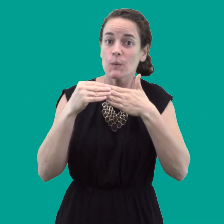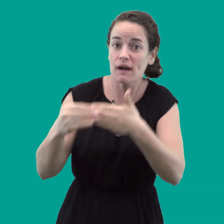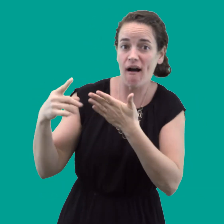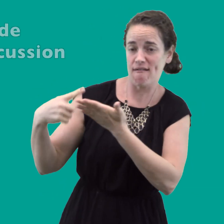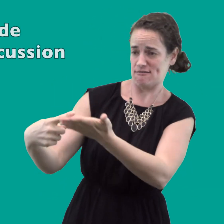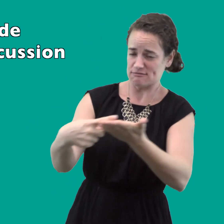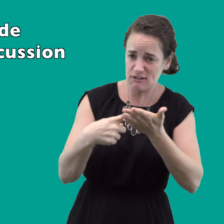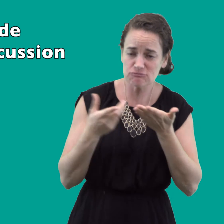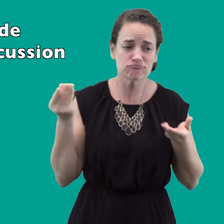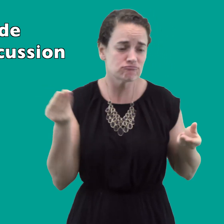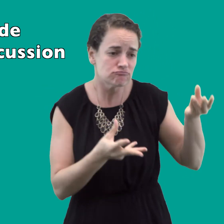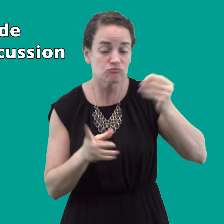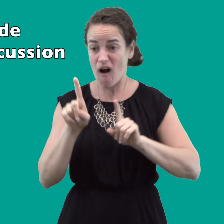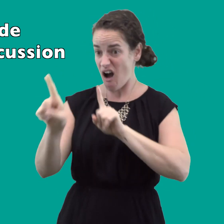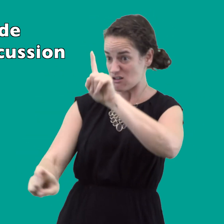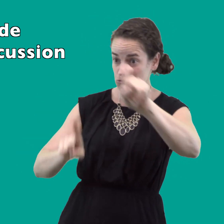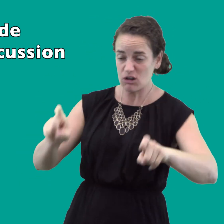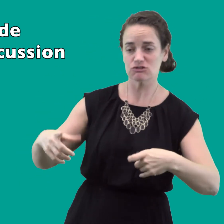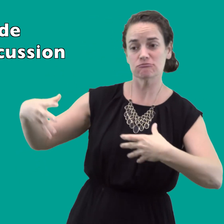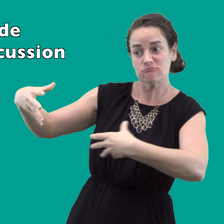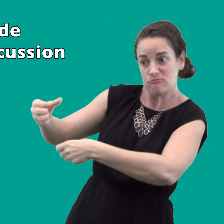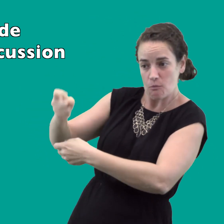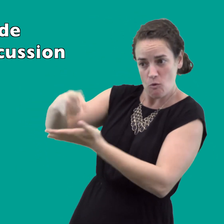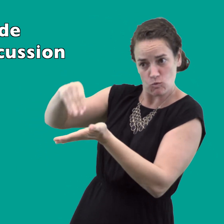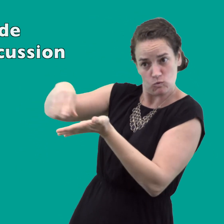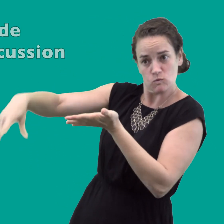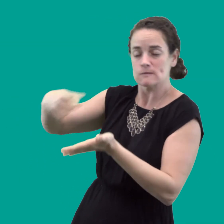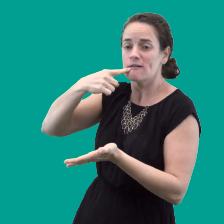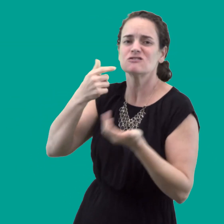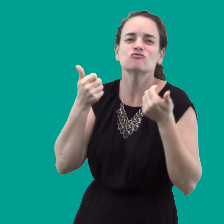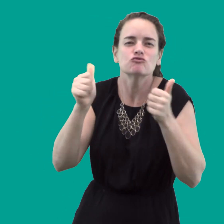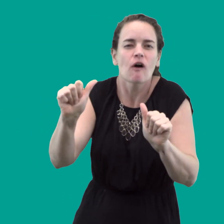You can guide the discussion, ask new questions, and summarize what students say.